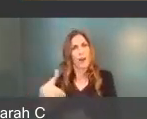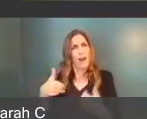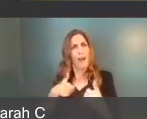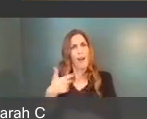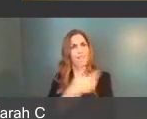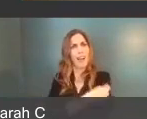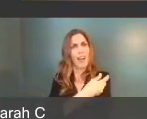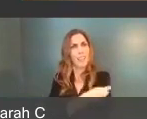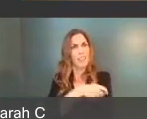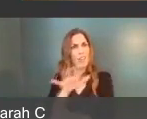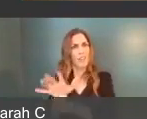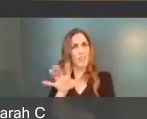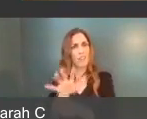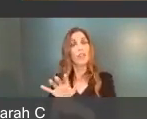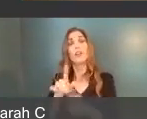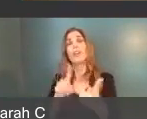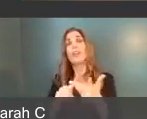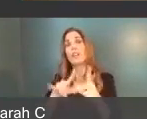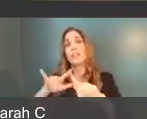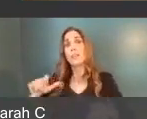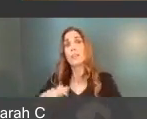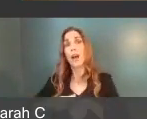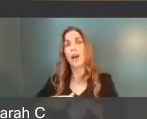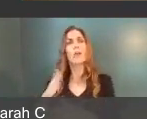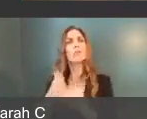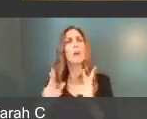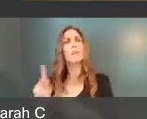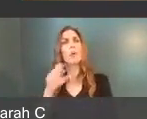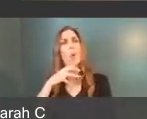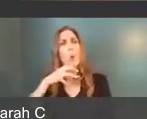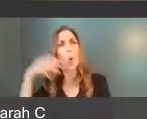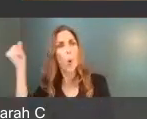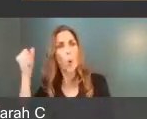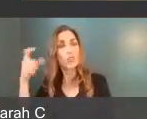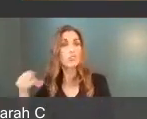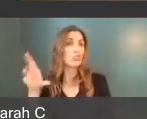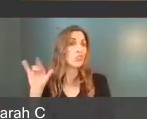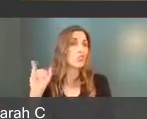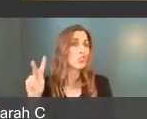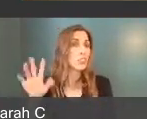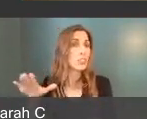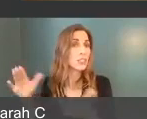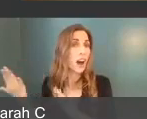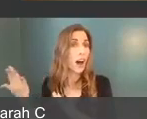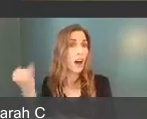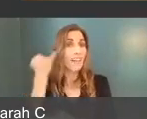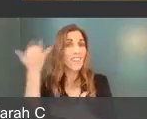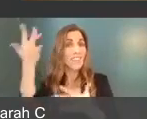in parallel, also some older individuals who are at much greater risk of dying. It is a difficult